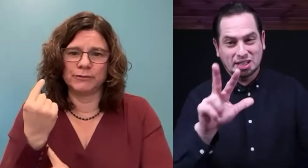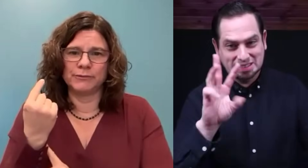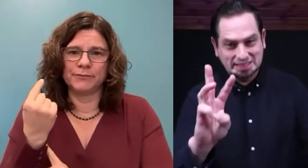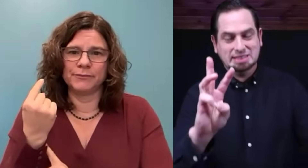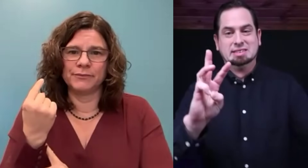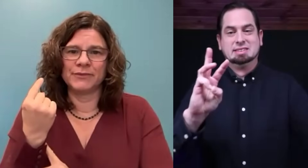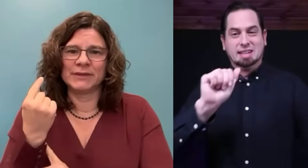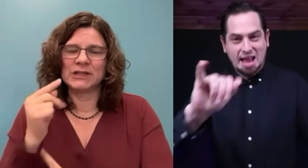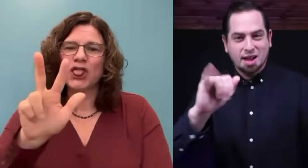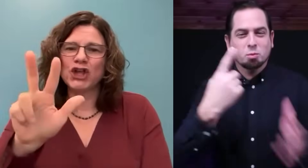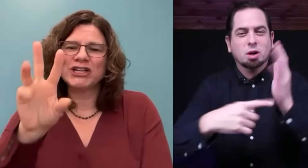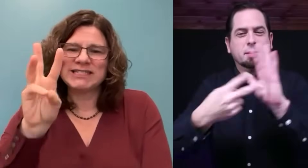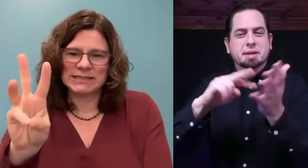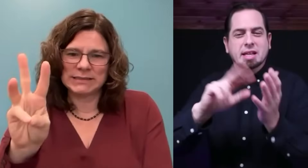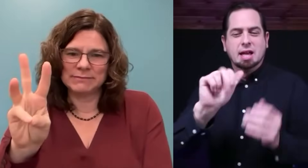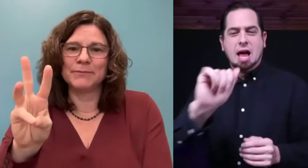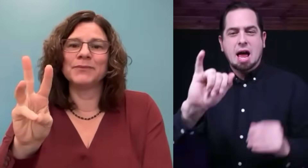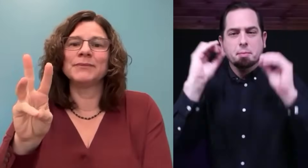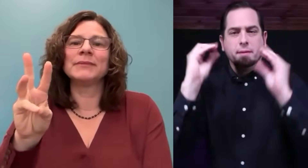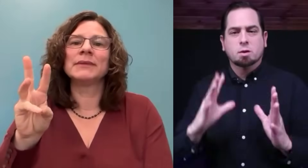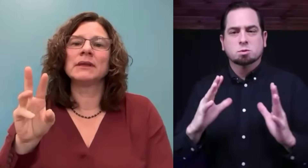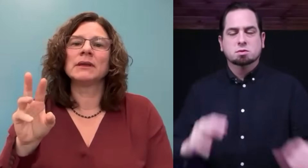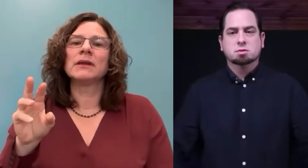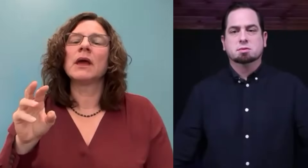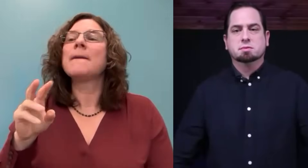36?! What do you mean, AI professors?